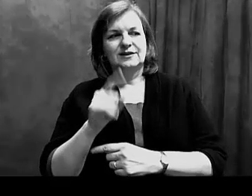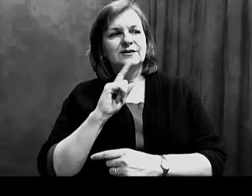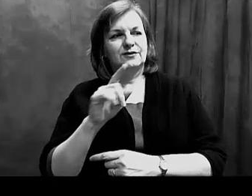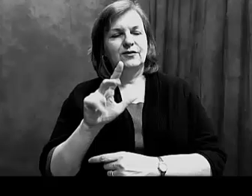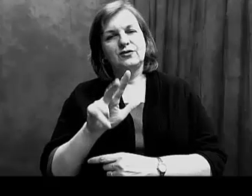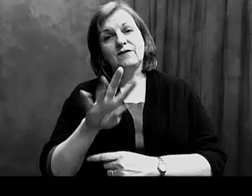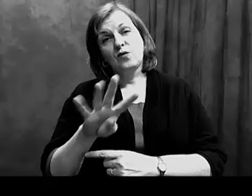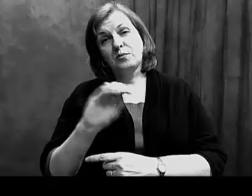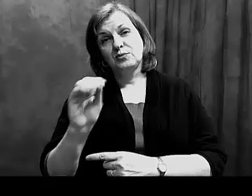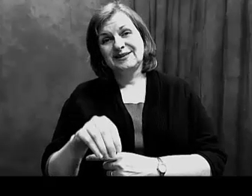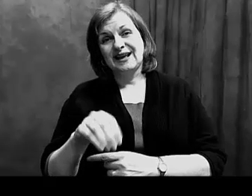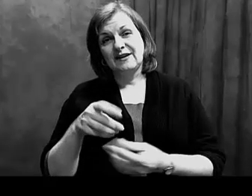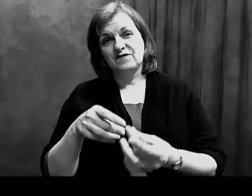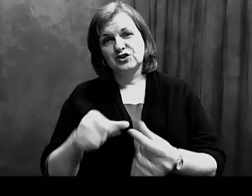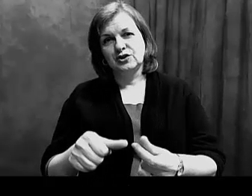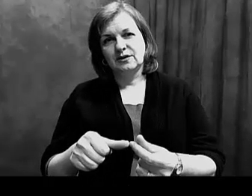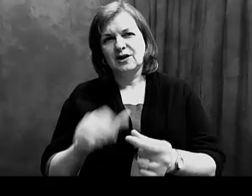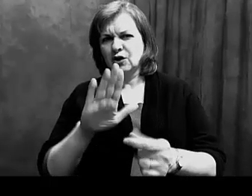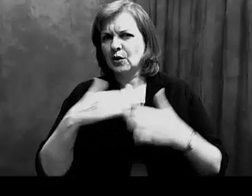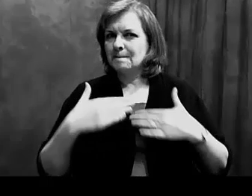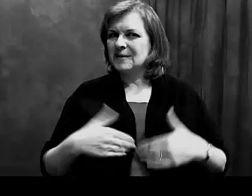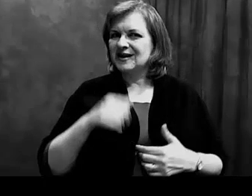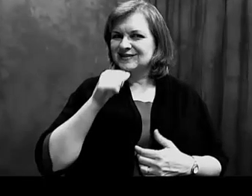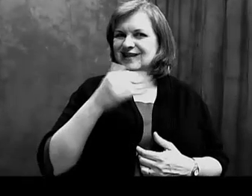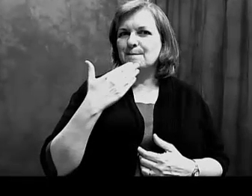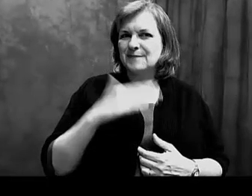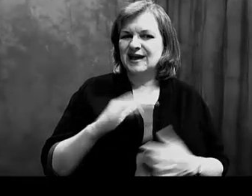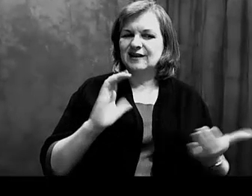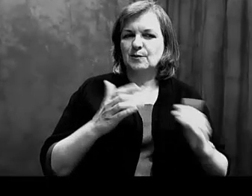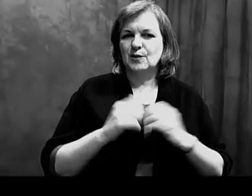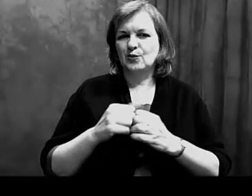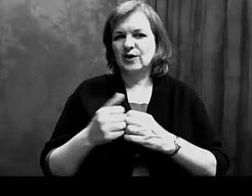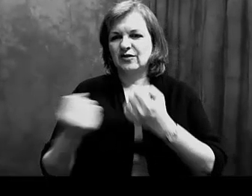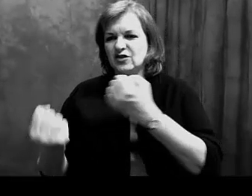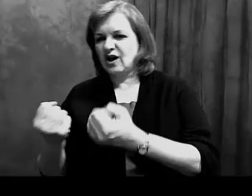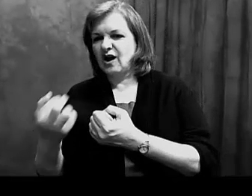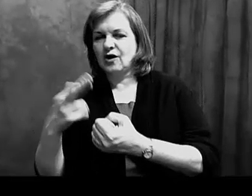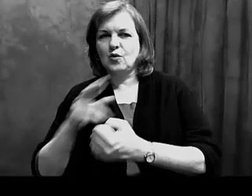you're not bad in the grand scheme of things but we have to look it